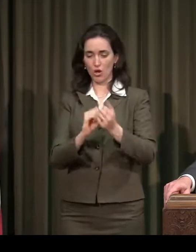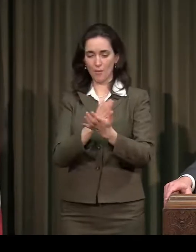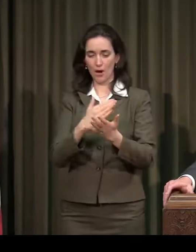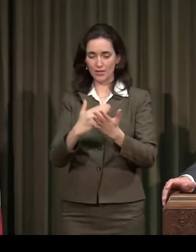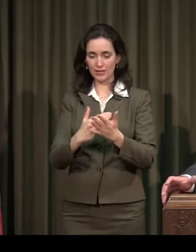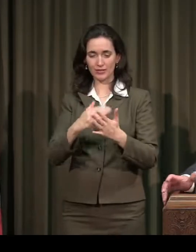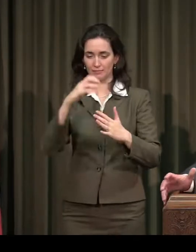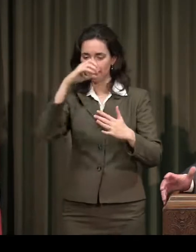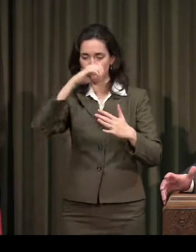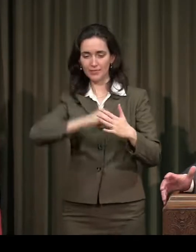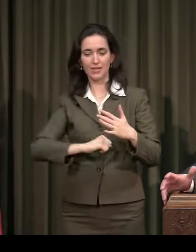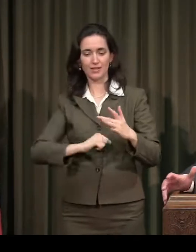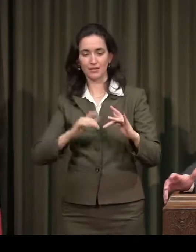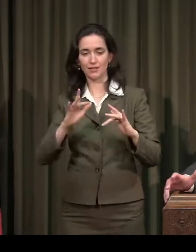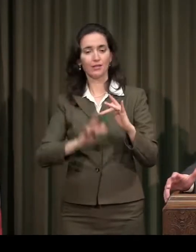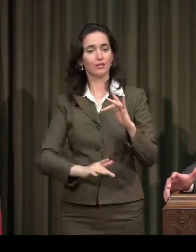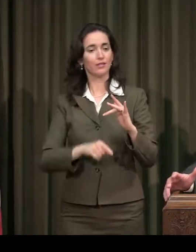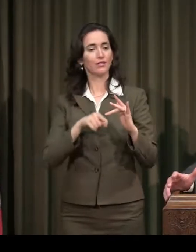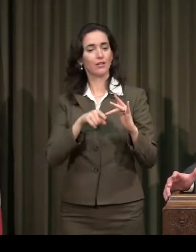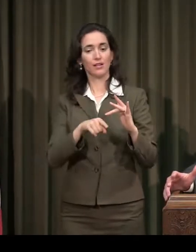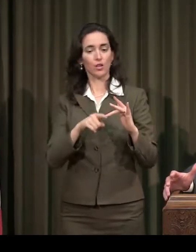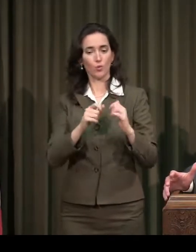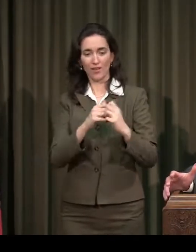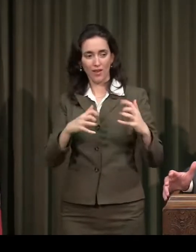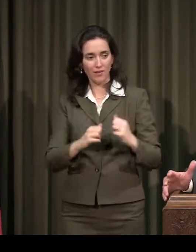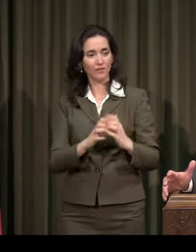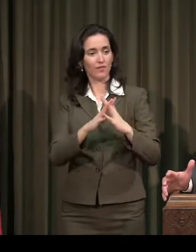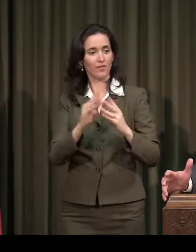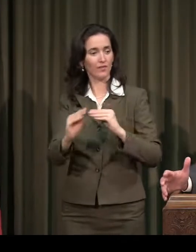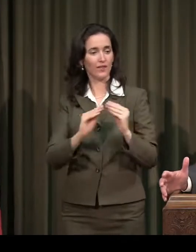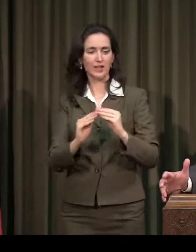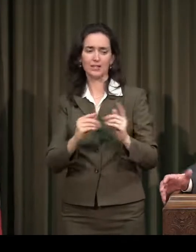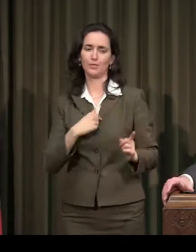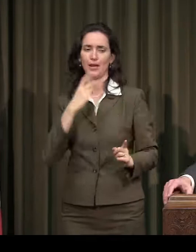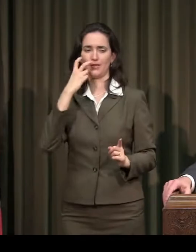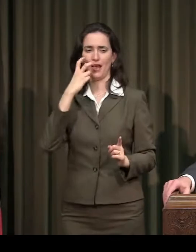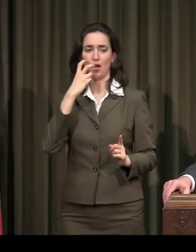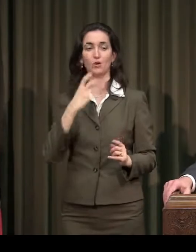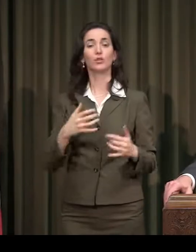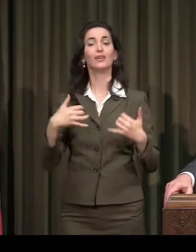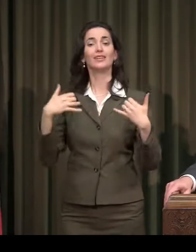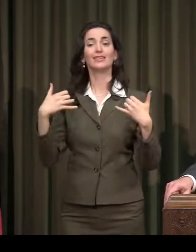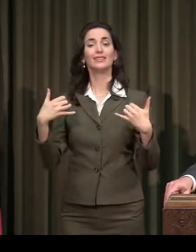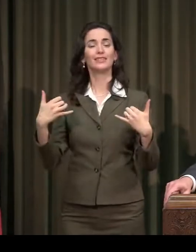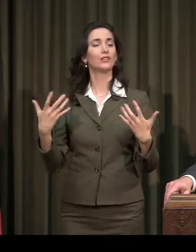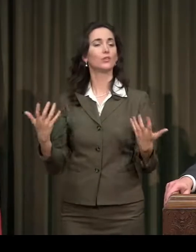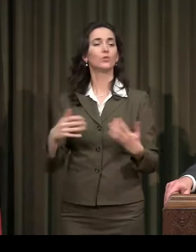are we are in and at the manifestation of which is currently a 304 million